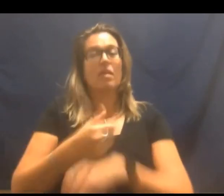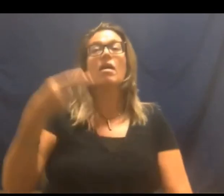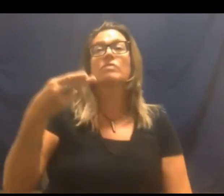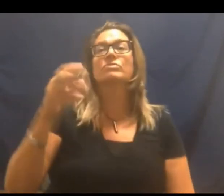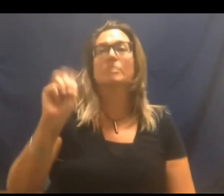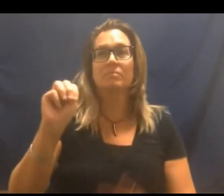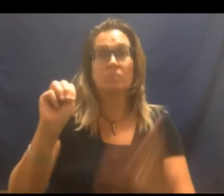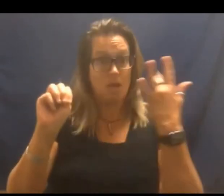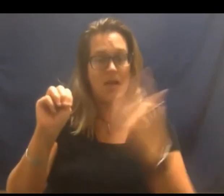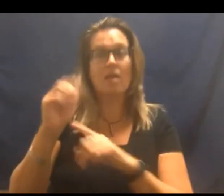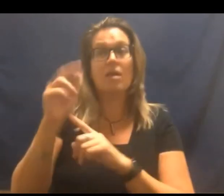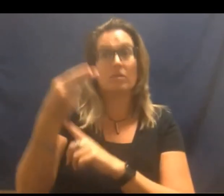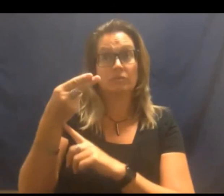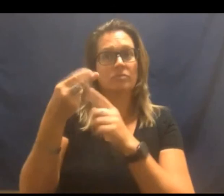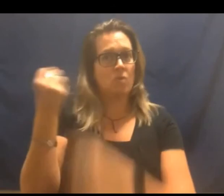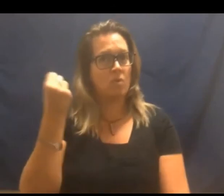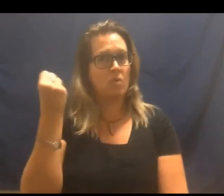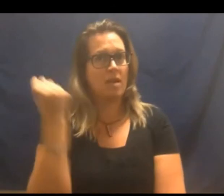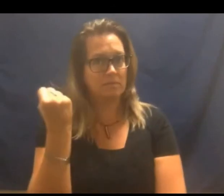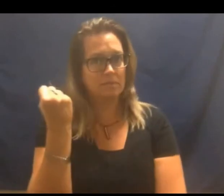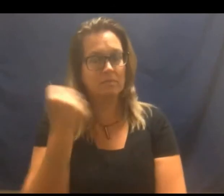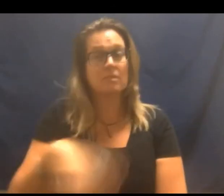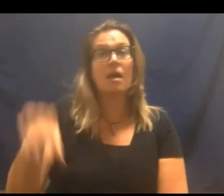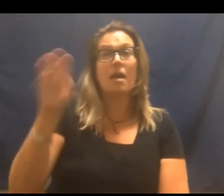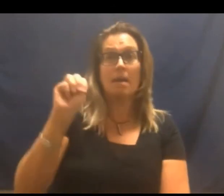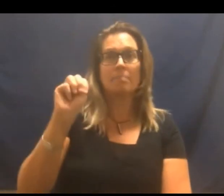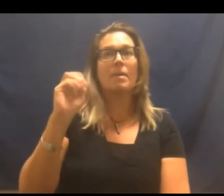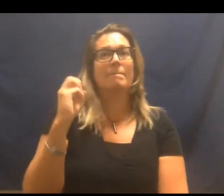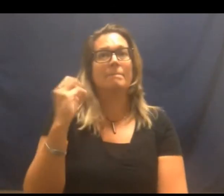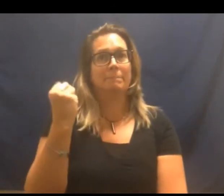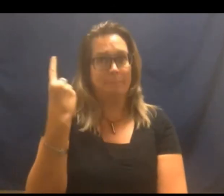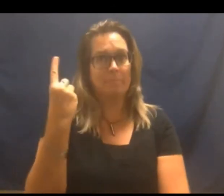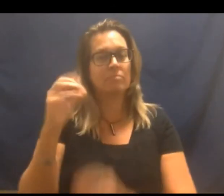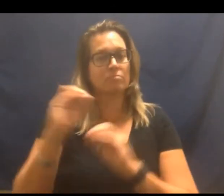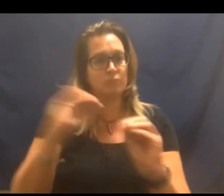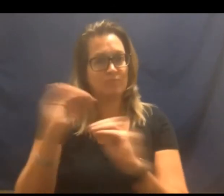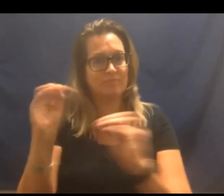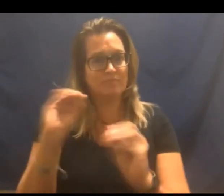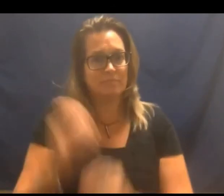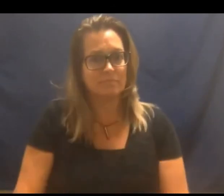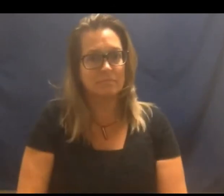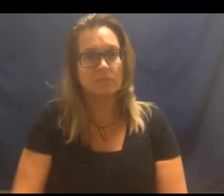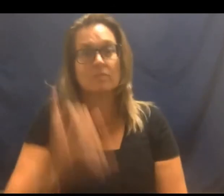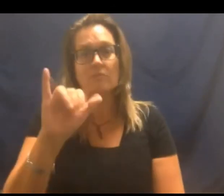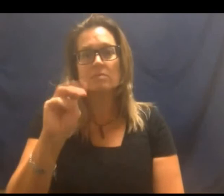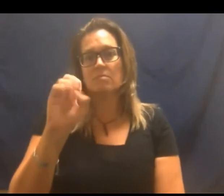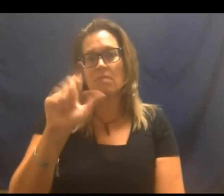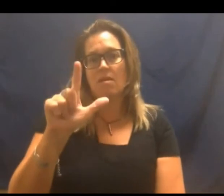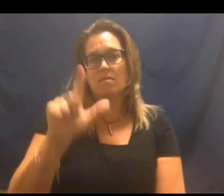"hold" "movement" because you're holding the S handshape and then you're moving the